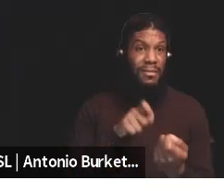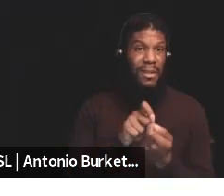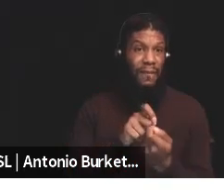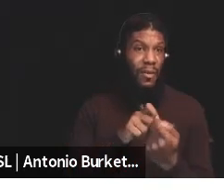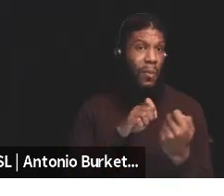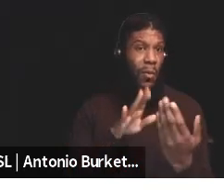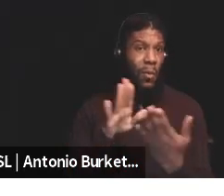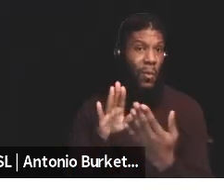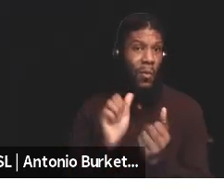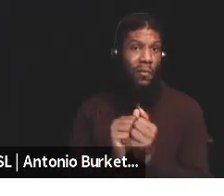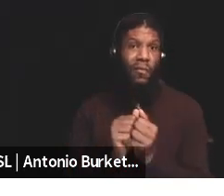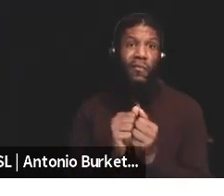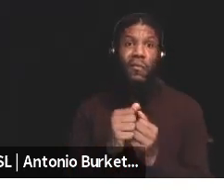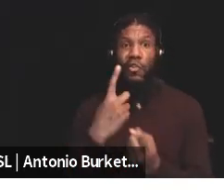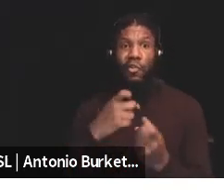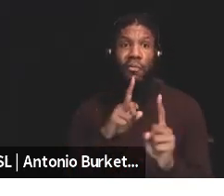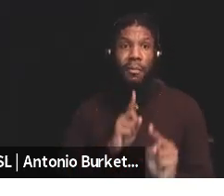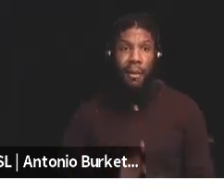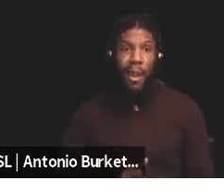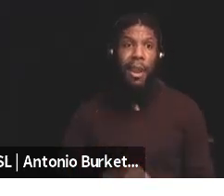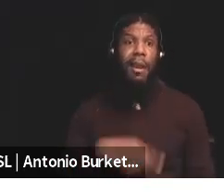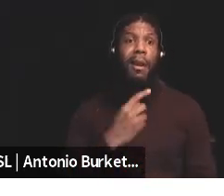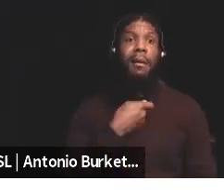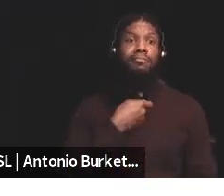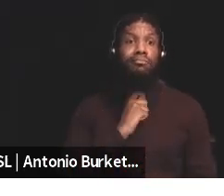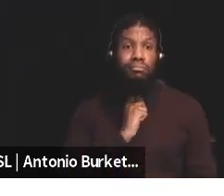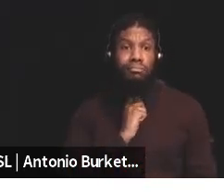If folks want to unmute, or if you want to watch people in the chat box. Either way